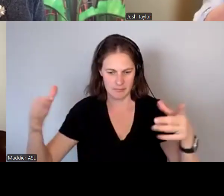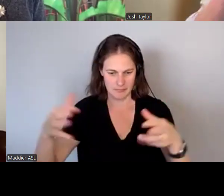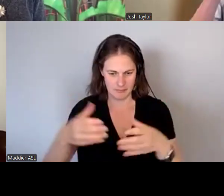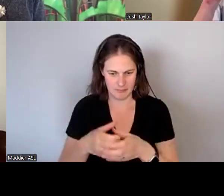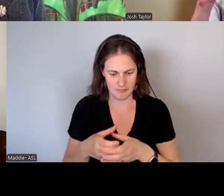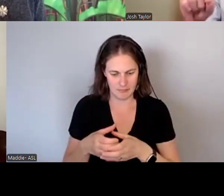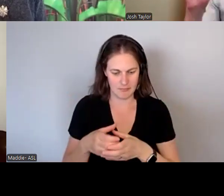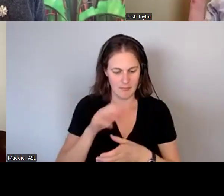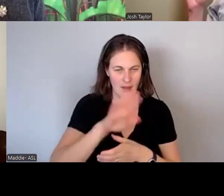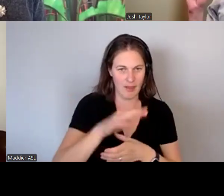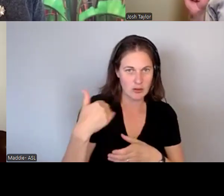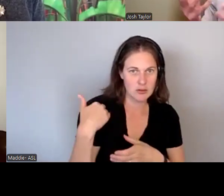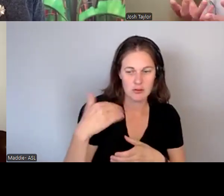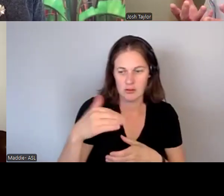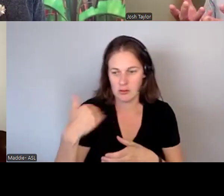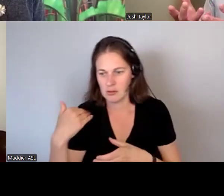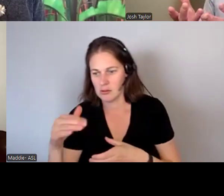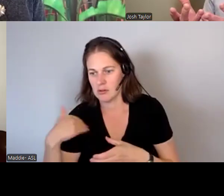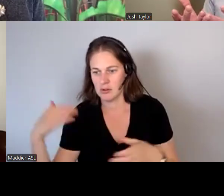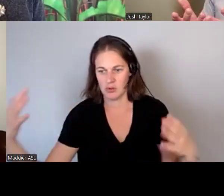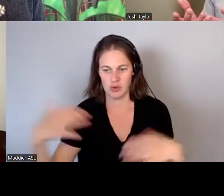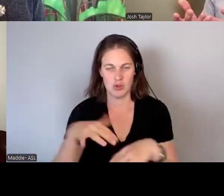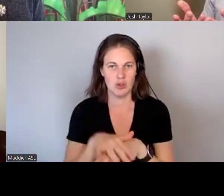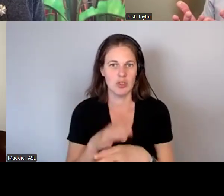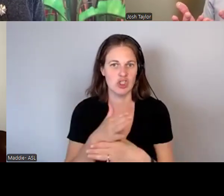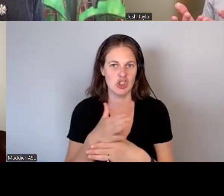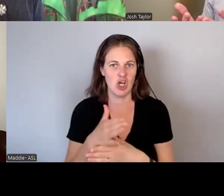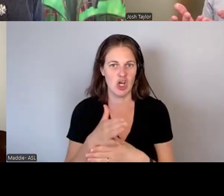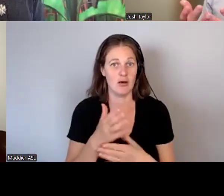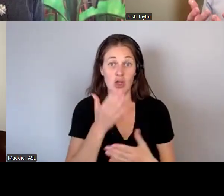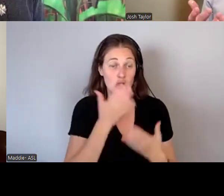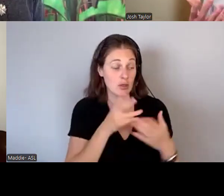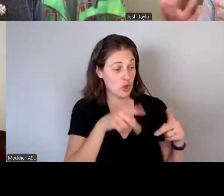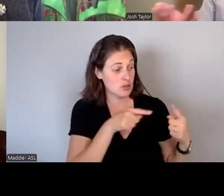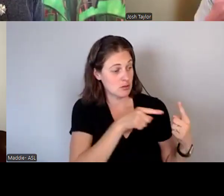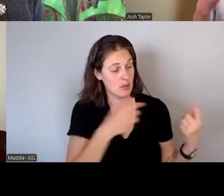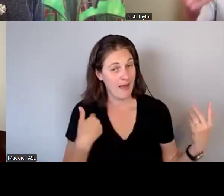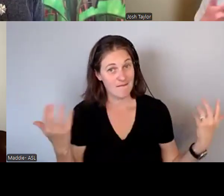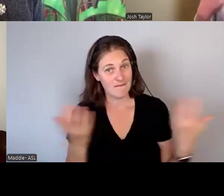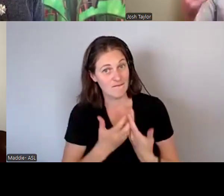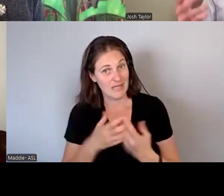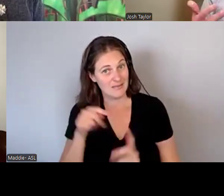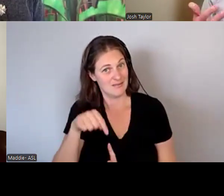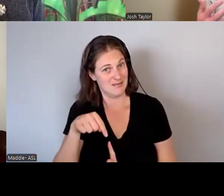this off their plate, and this off their plate. This is a great fit for this person that we have where we can kind of think outside the box,